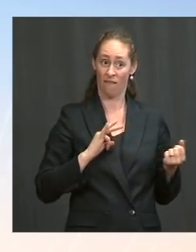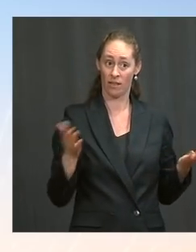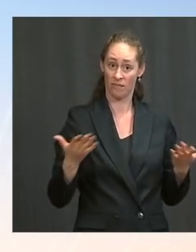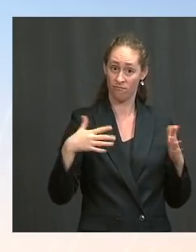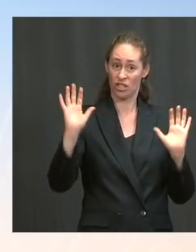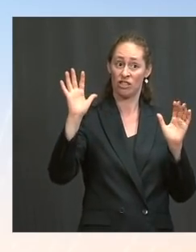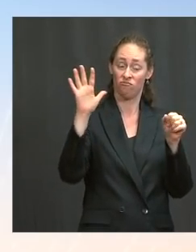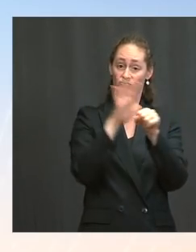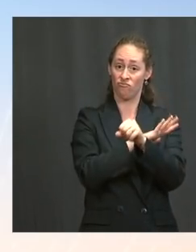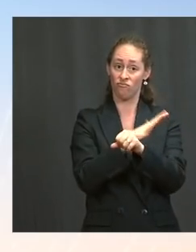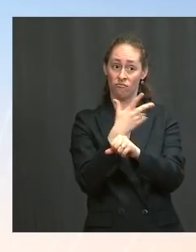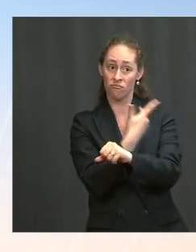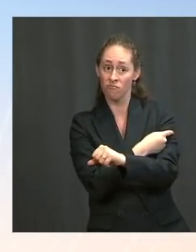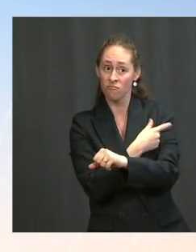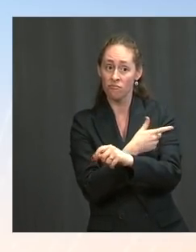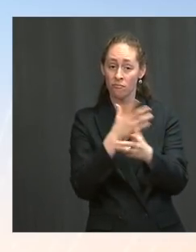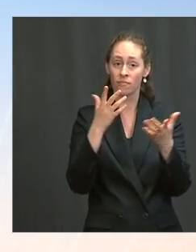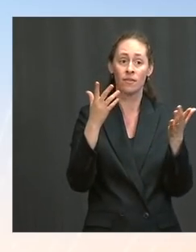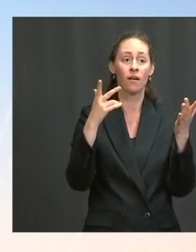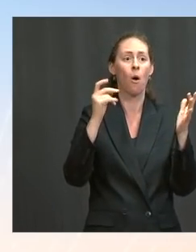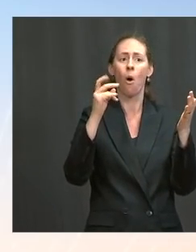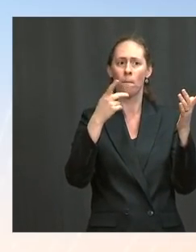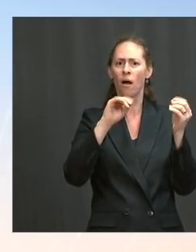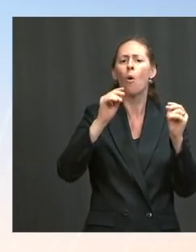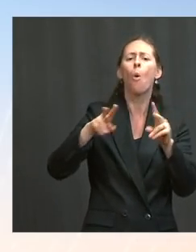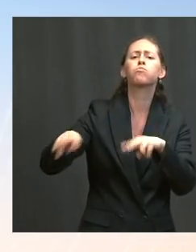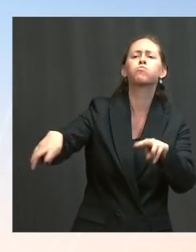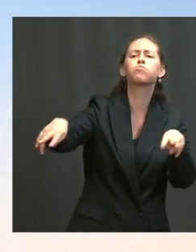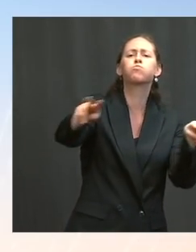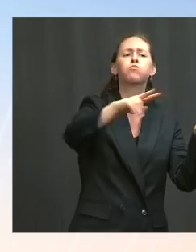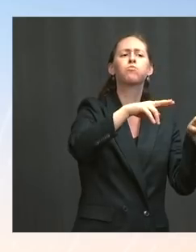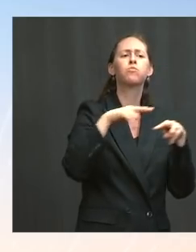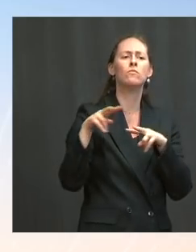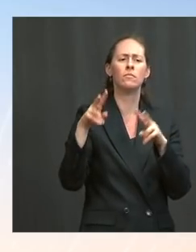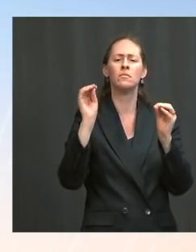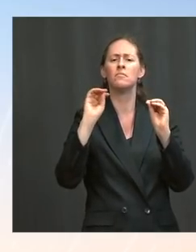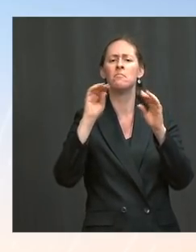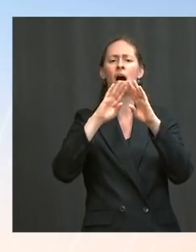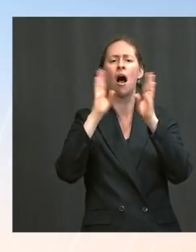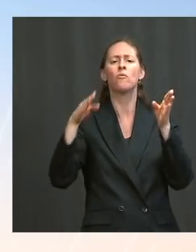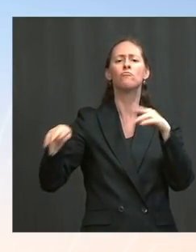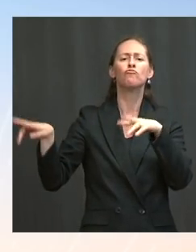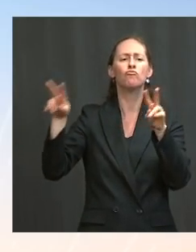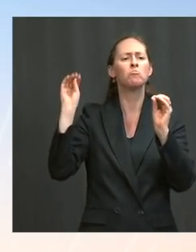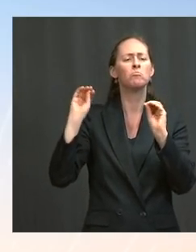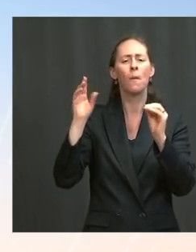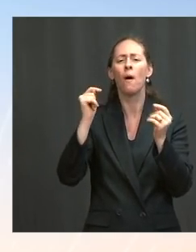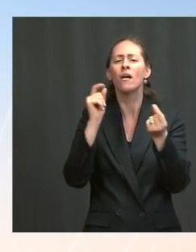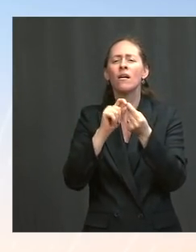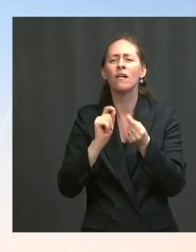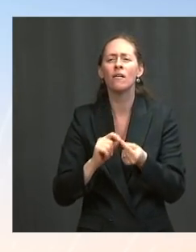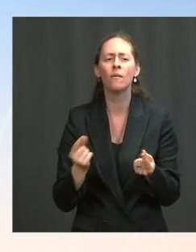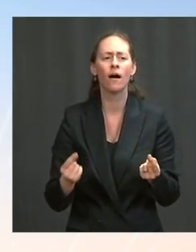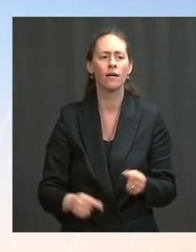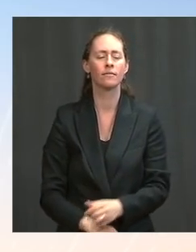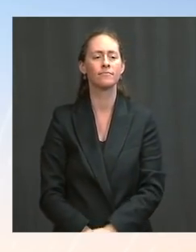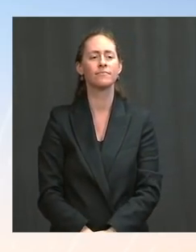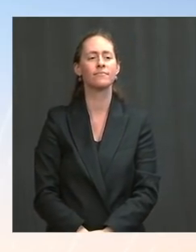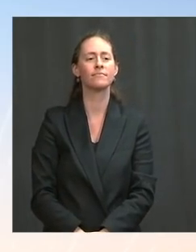I believe there's still no tours. Just, can you give us a sense in where things are? Ms. Psaki: Sure, Anita. Well, first, our intention was always to bring staff back --